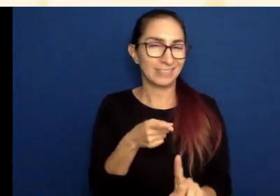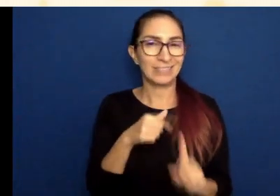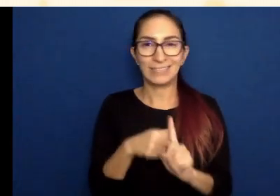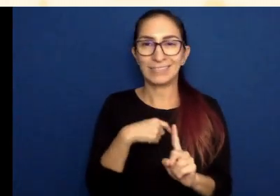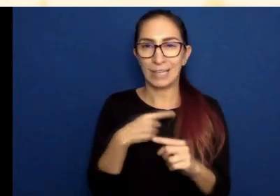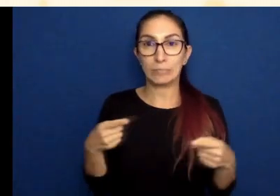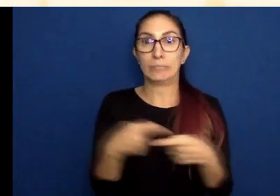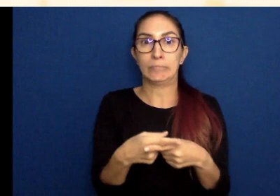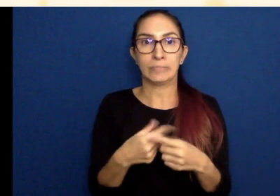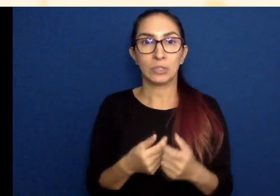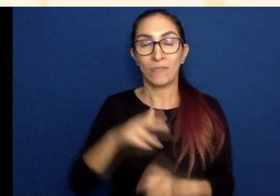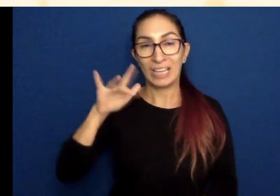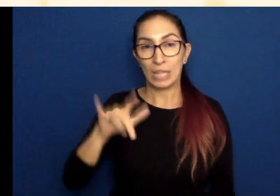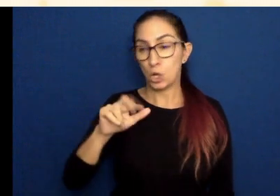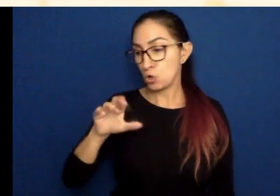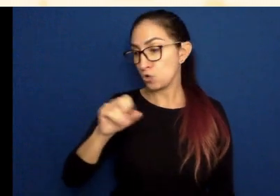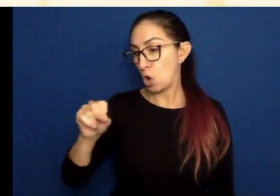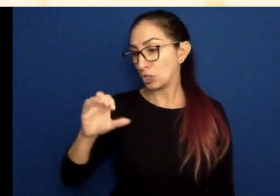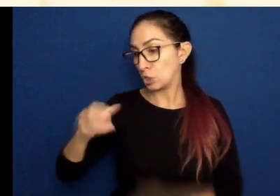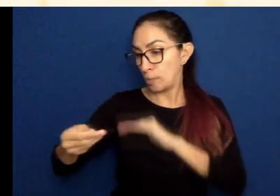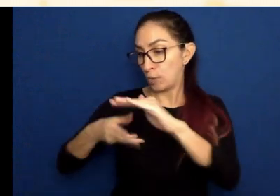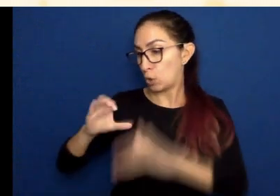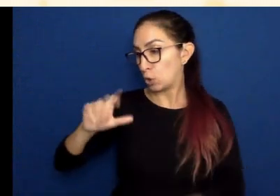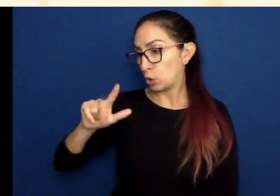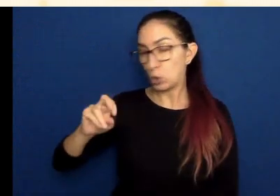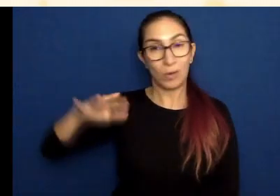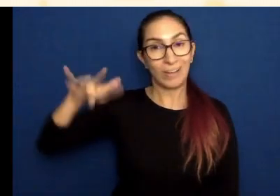When you press enter on that clue, you'd expect it to take you